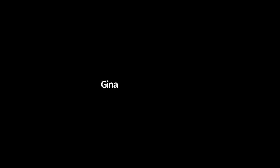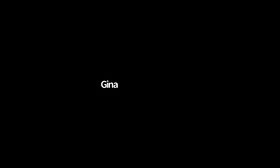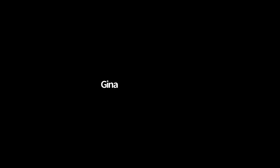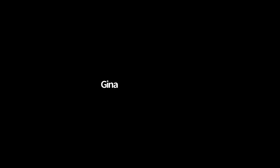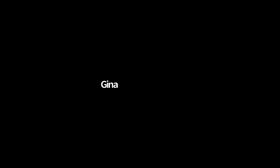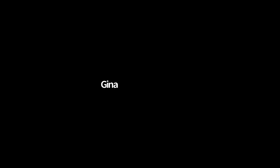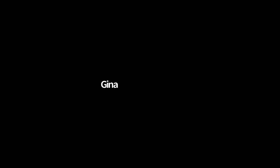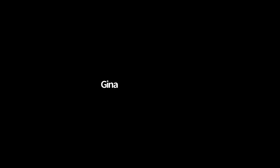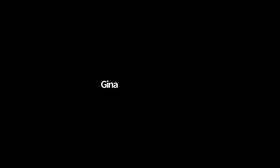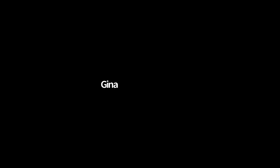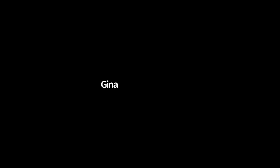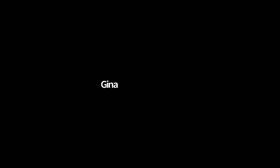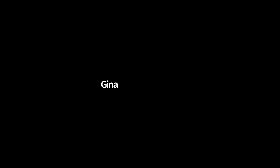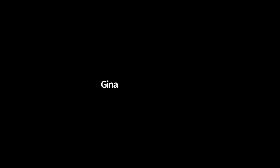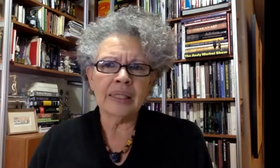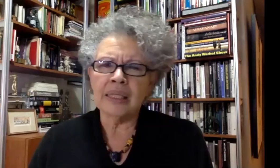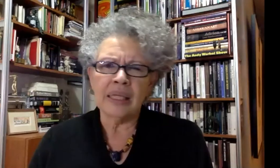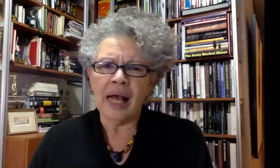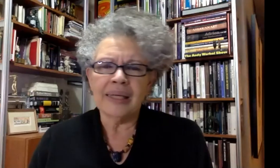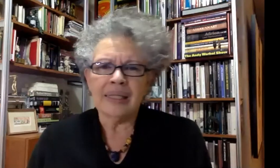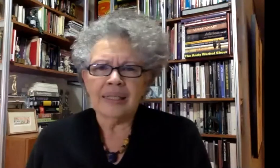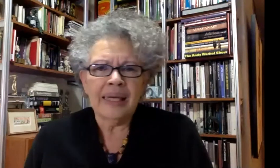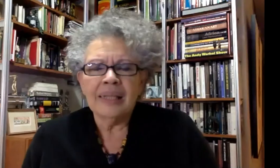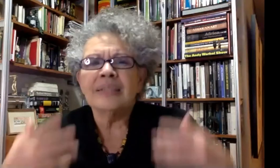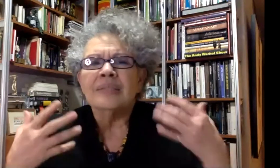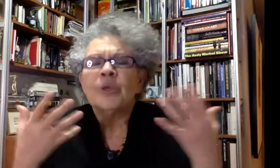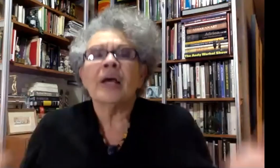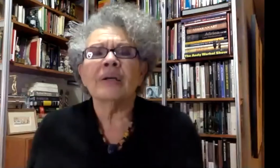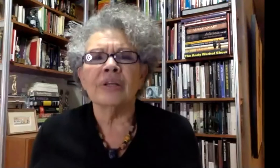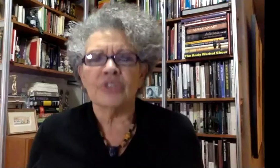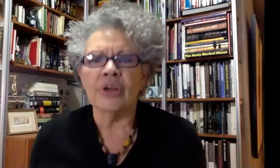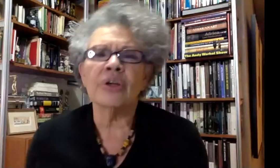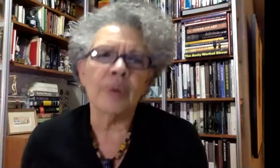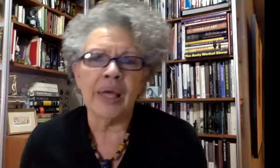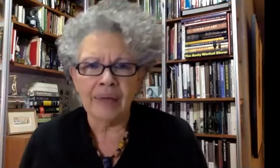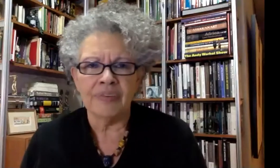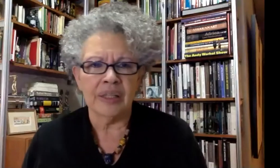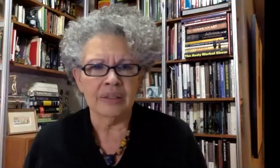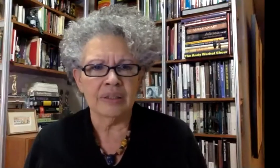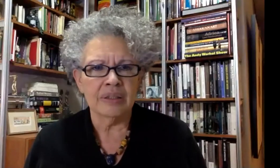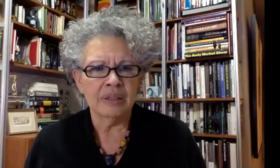a well-known artist. She was not debuting at the Whitney Biennial, she was a selling